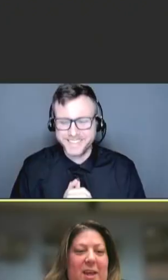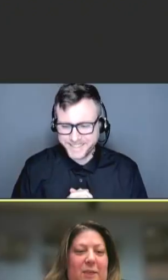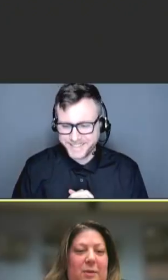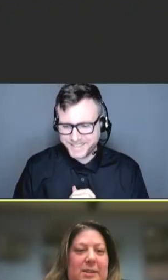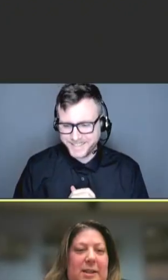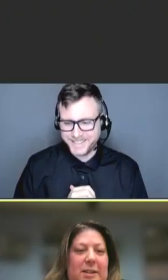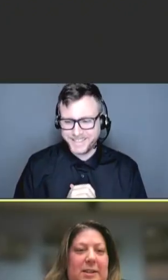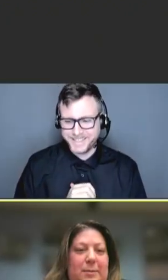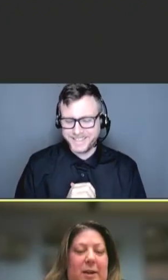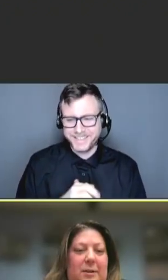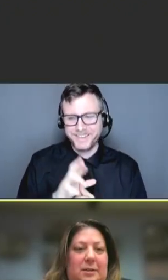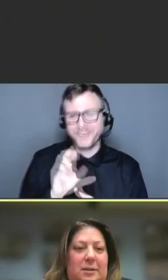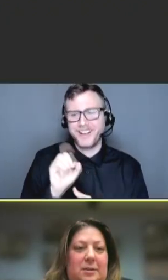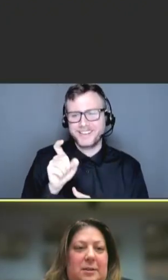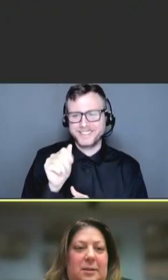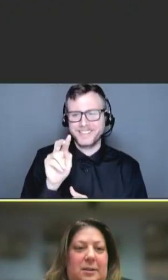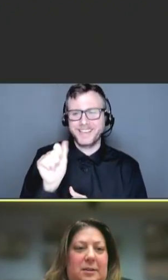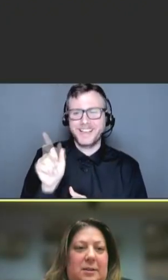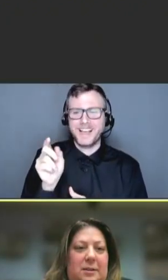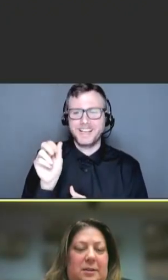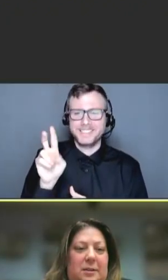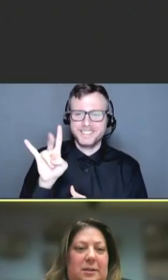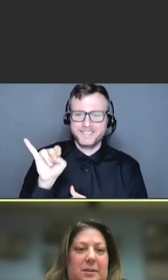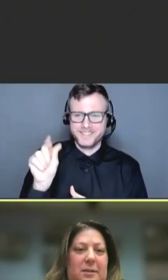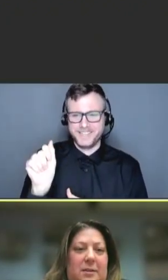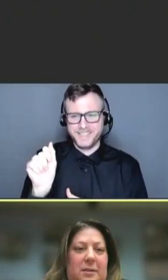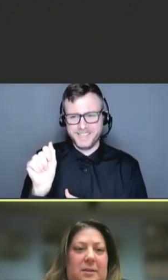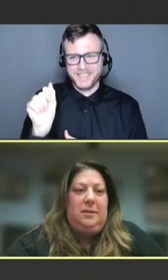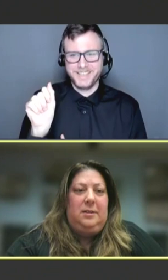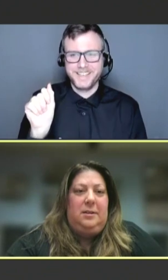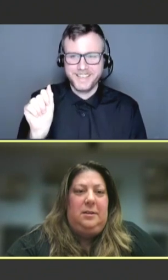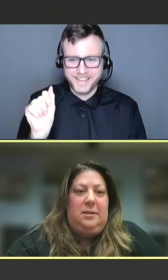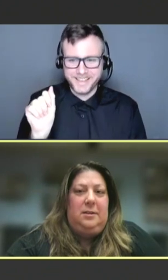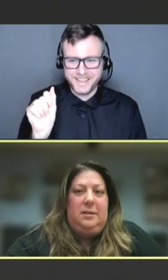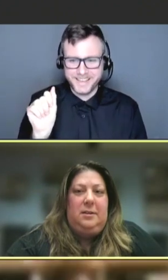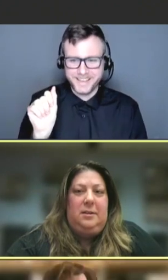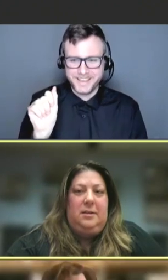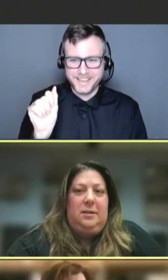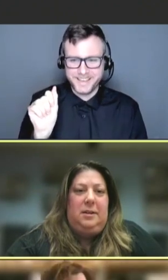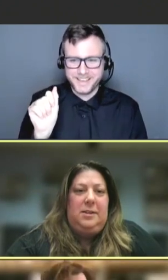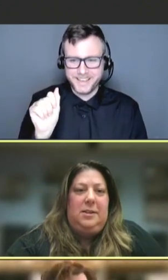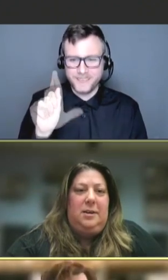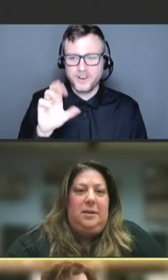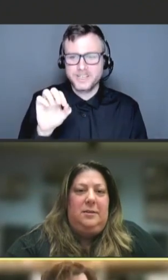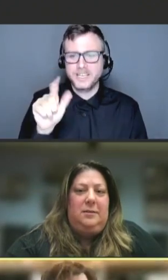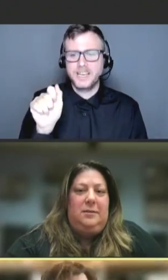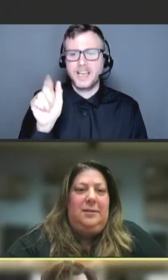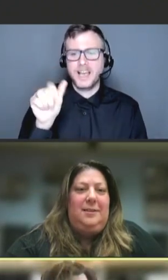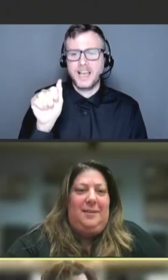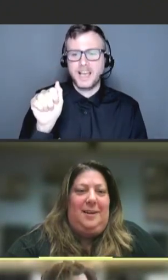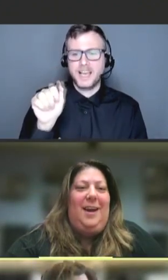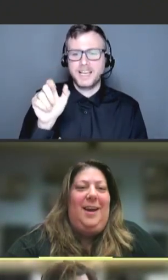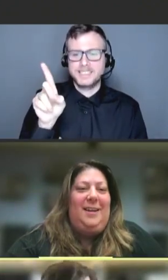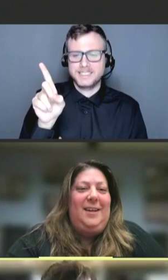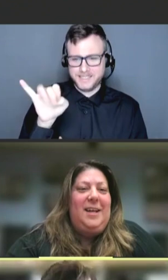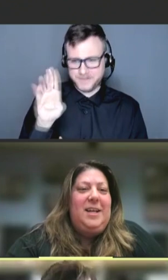Roxanna Diba: Good afternoon, I'm here. Ann Aikin: Hi. Roxanna Diba: Hi.